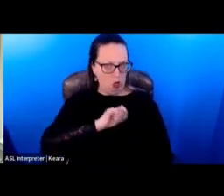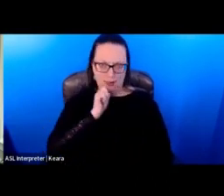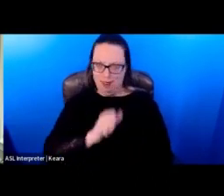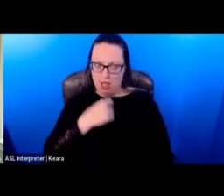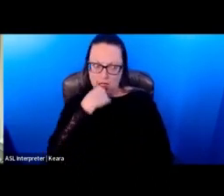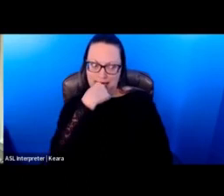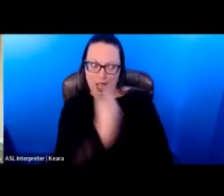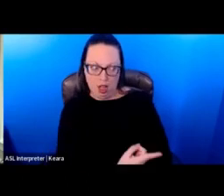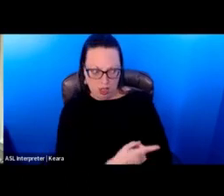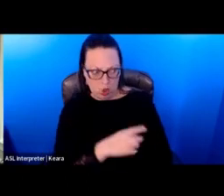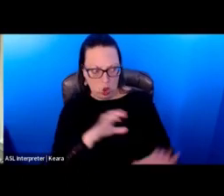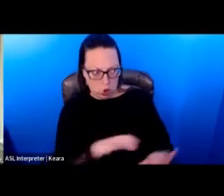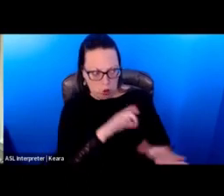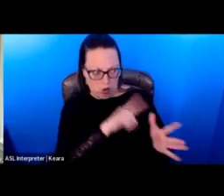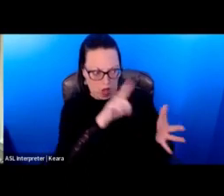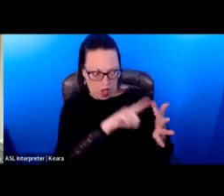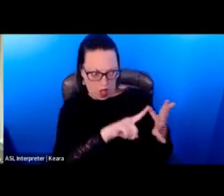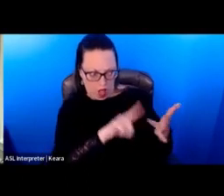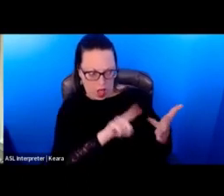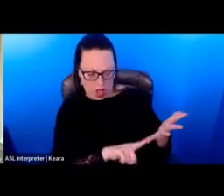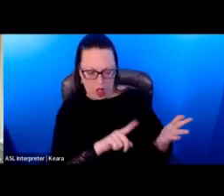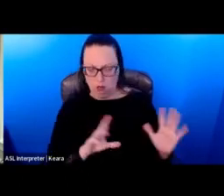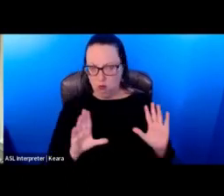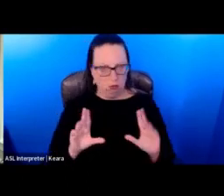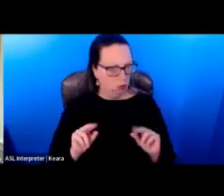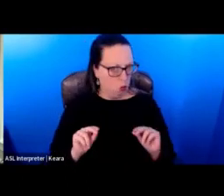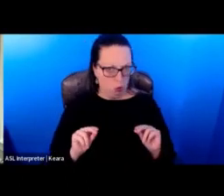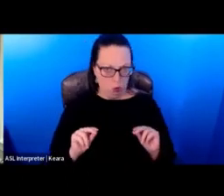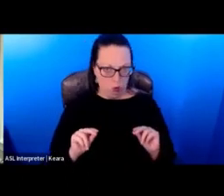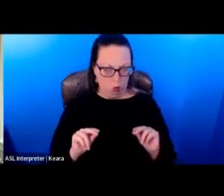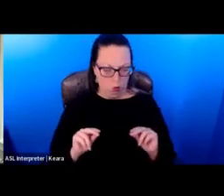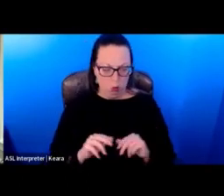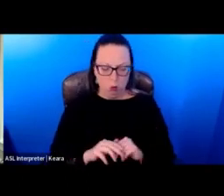else what to do. That as a mentor, it was important for us